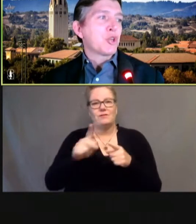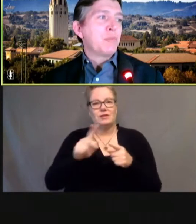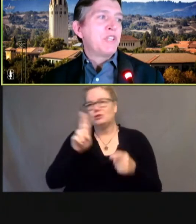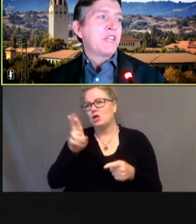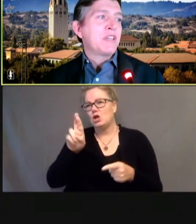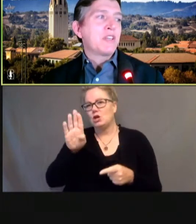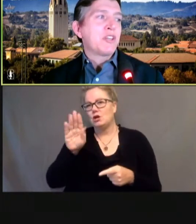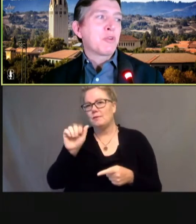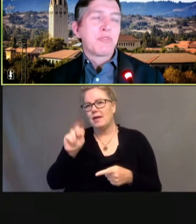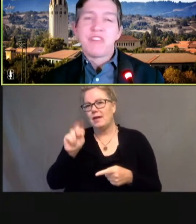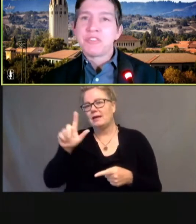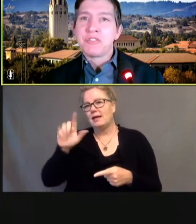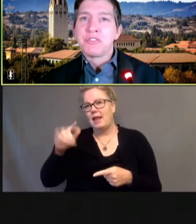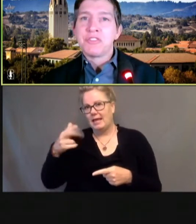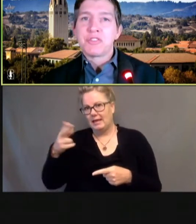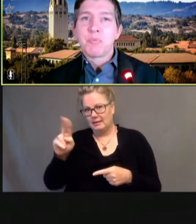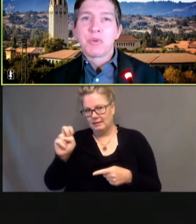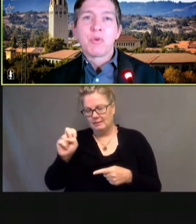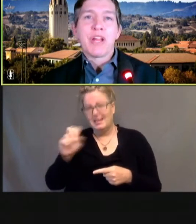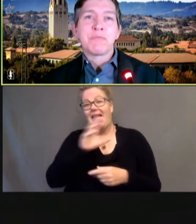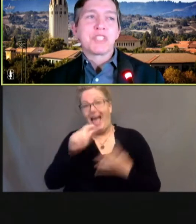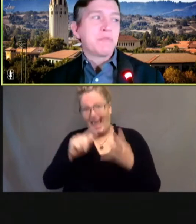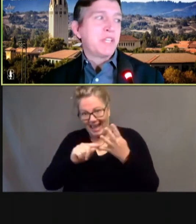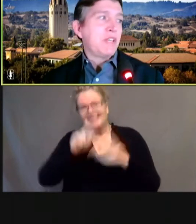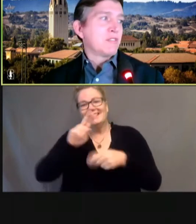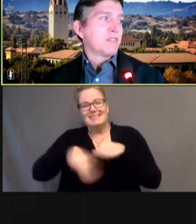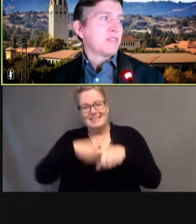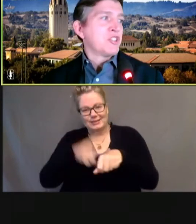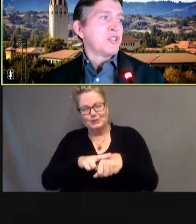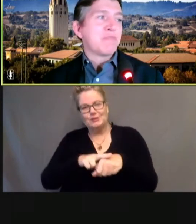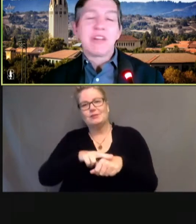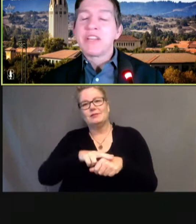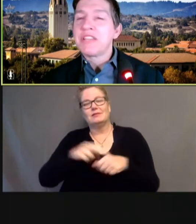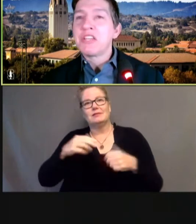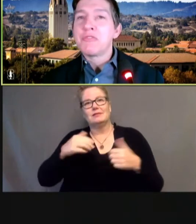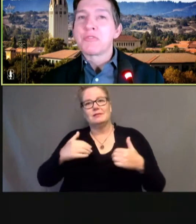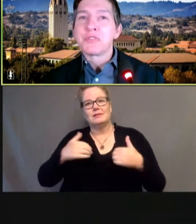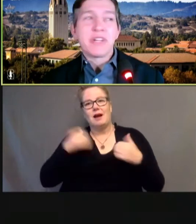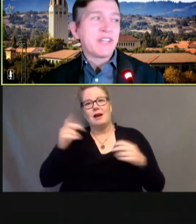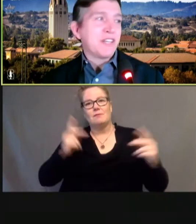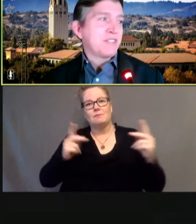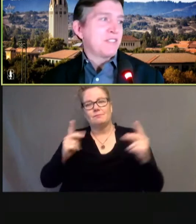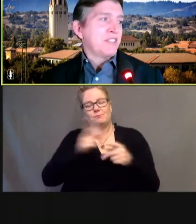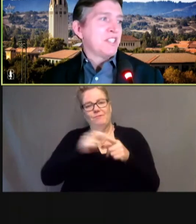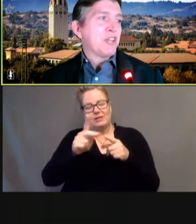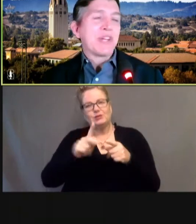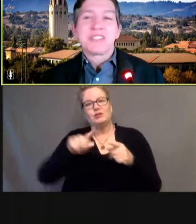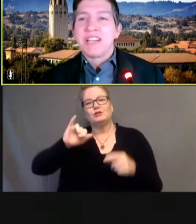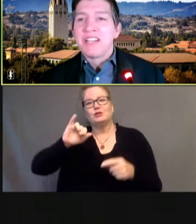Urban League Young Professional Programs committee. Mary, thank you for joining us and we're excited